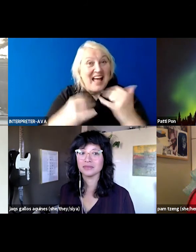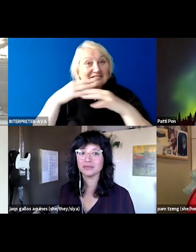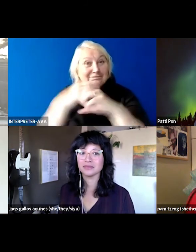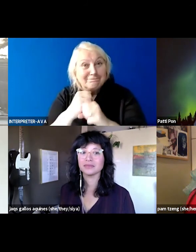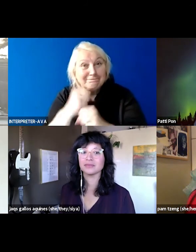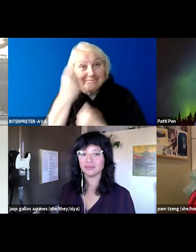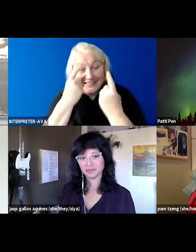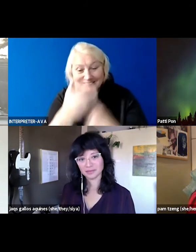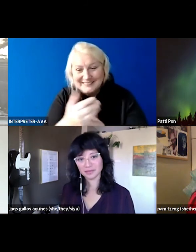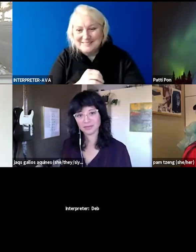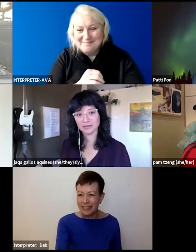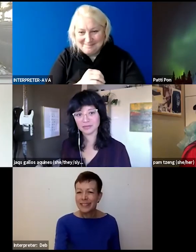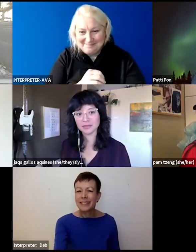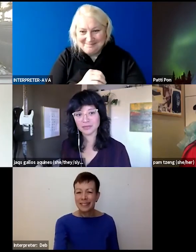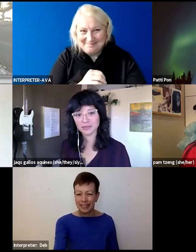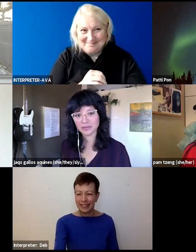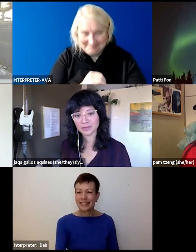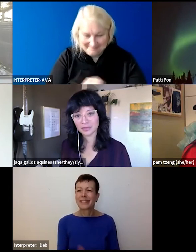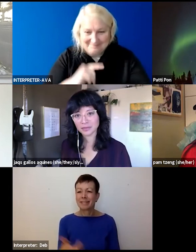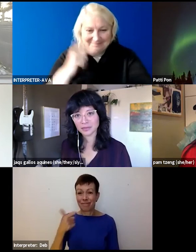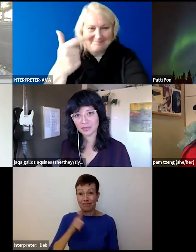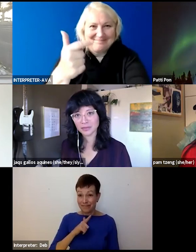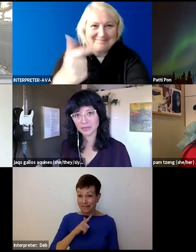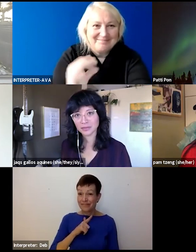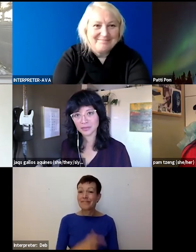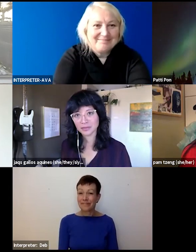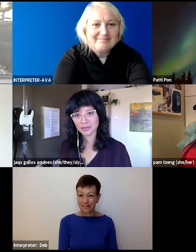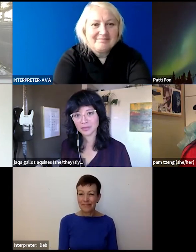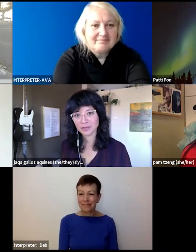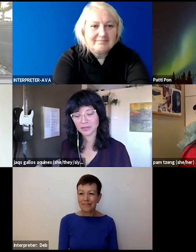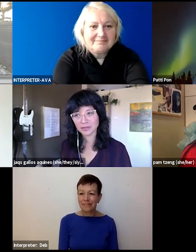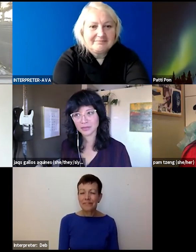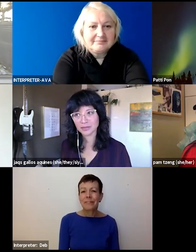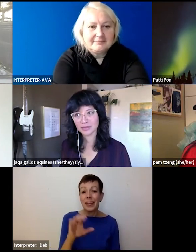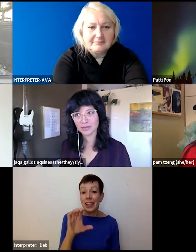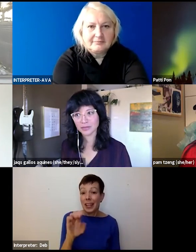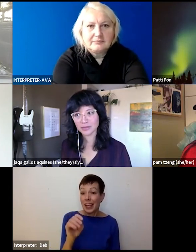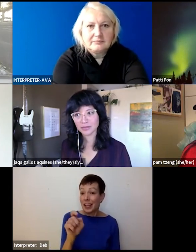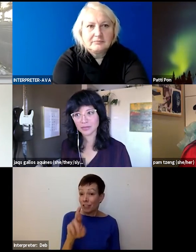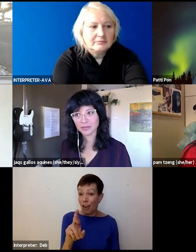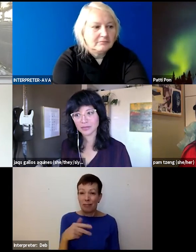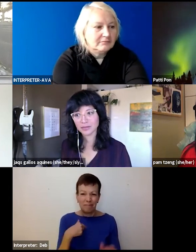Cesar’s here. Maybe just to add a little bit. I think my role and JD’s role is really more around